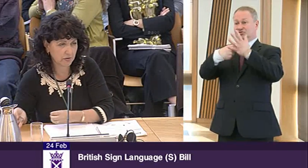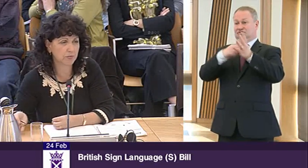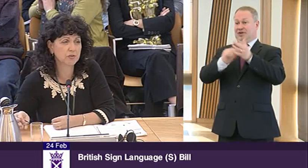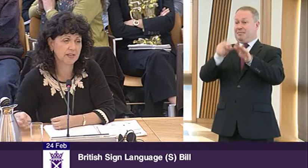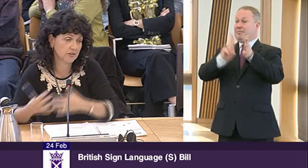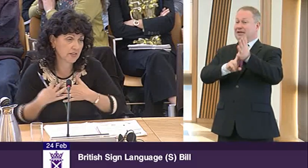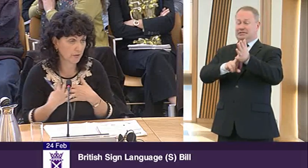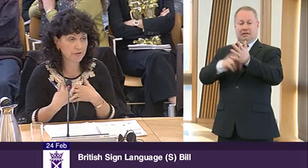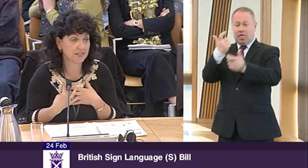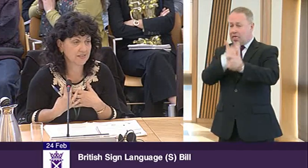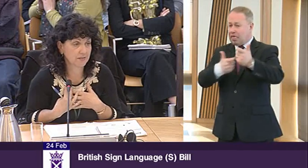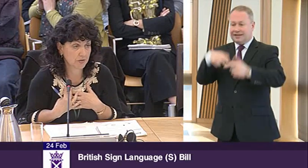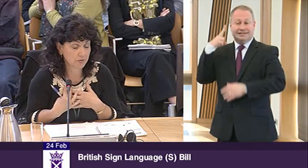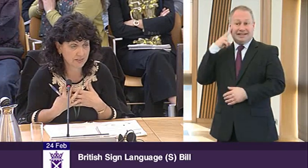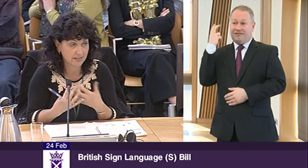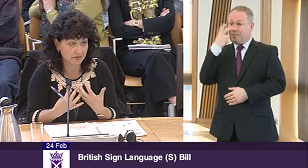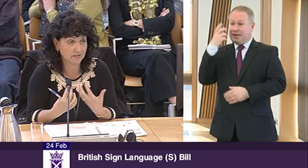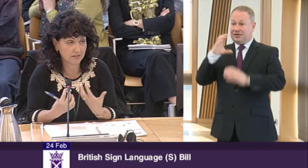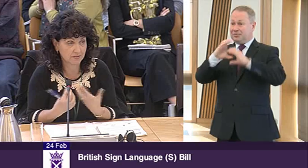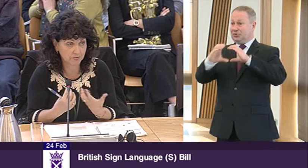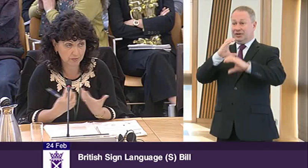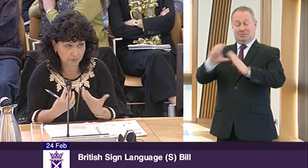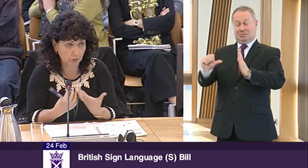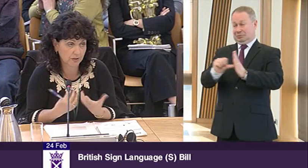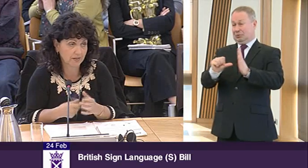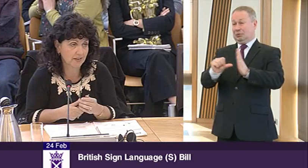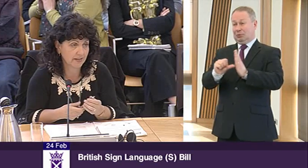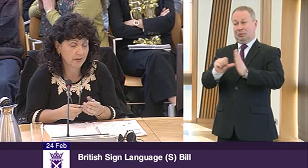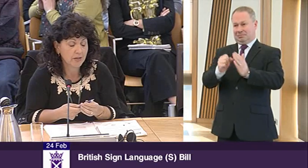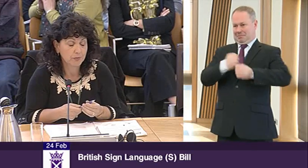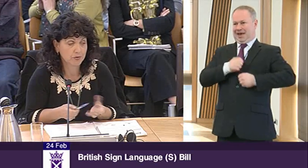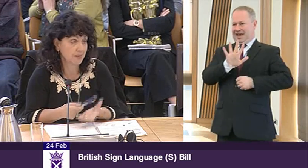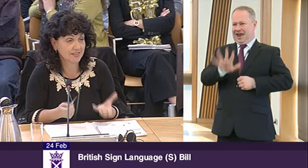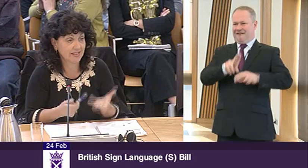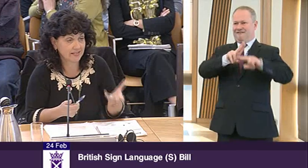Grampian in getting deafblind communicators, our greatest difficulty in the Falkirk area